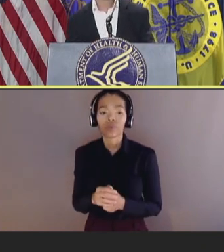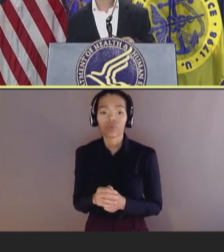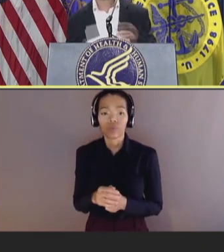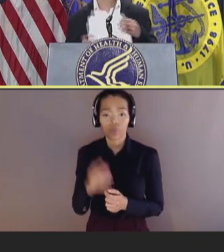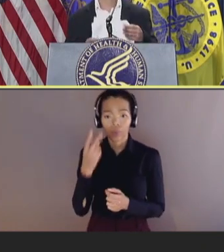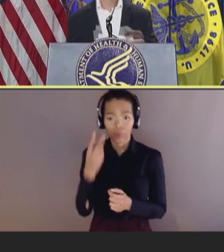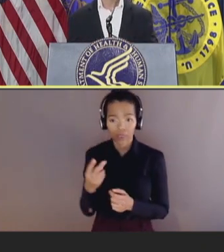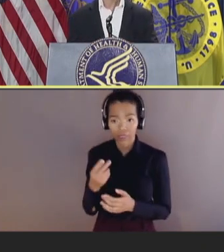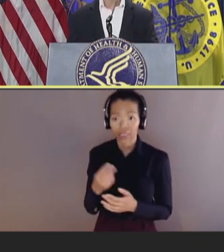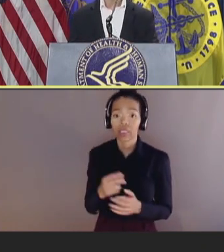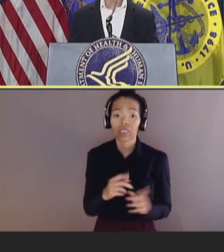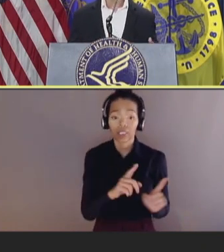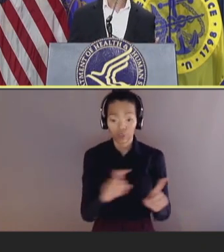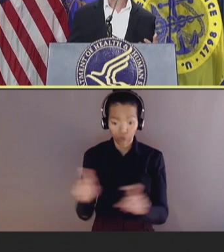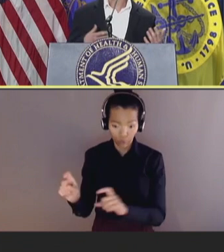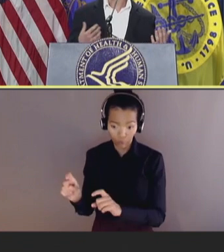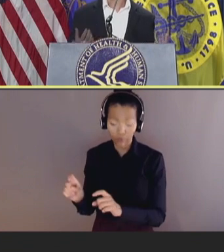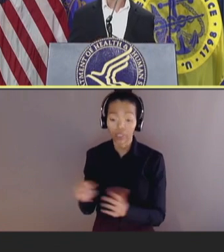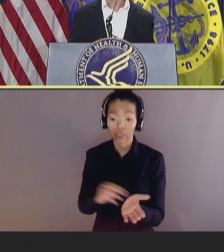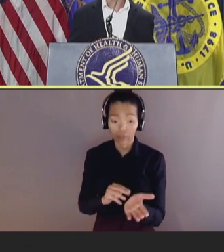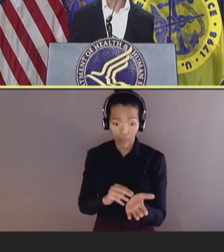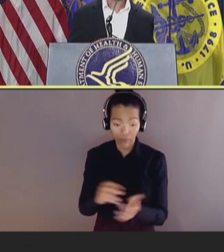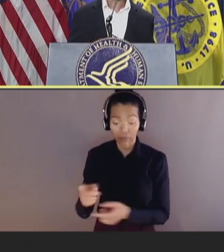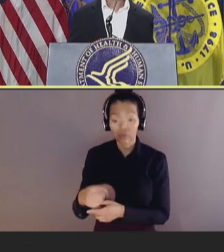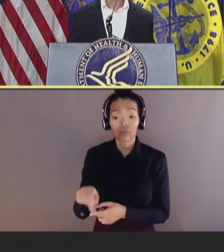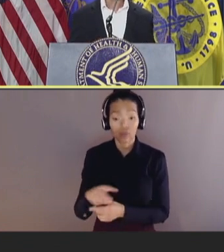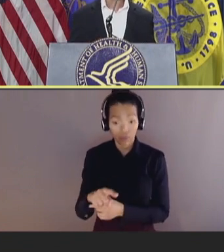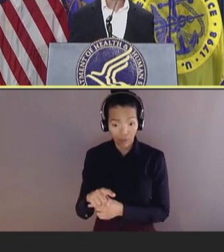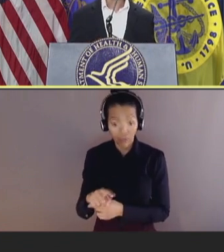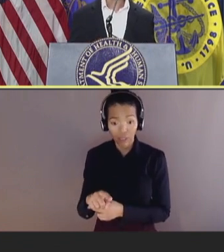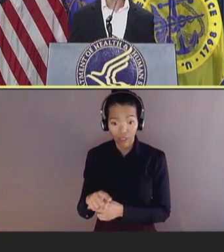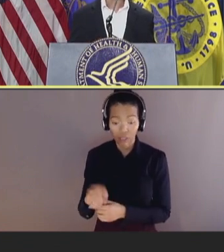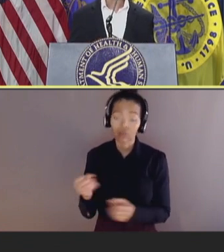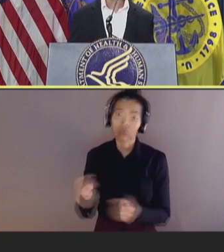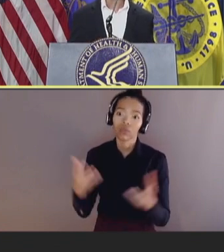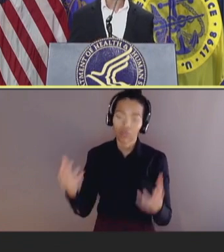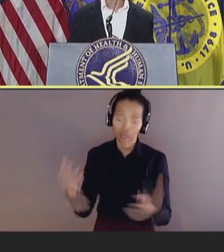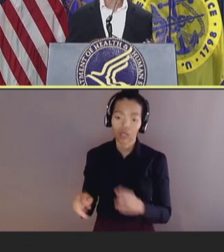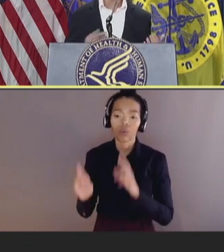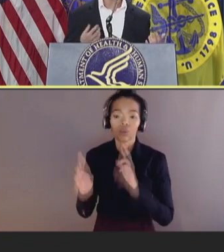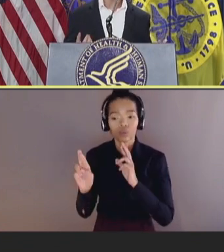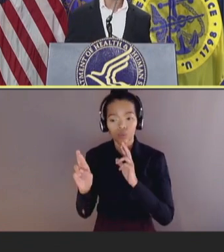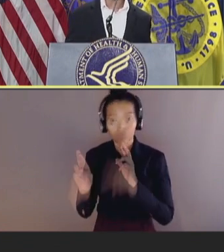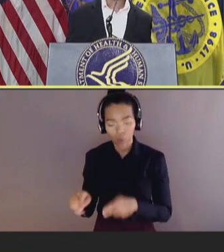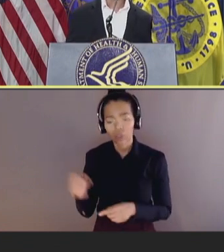providers that they overwhelmingly report that Medicaid reimburses low. When other researchers,